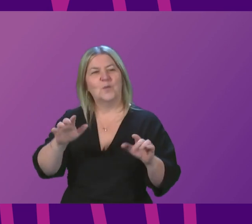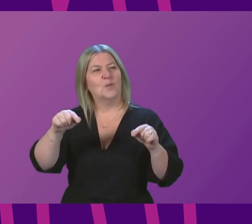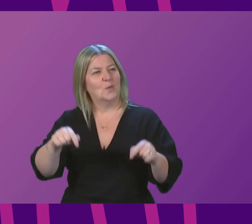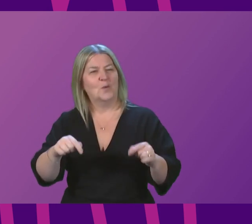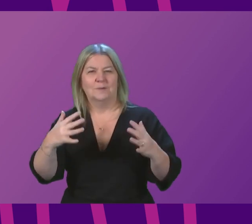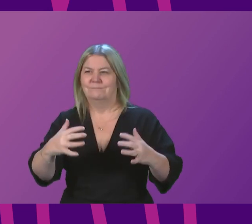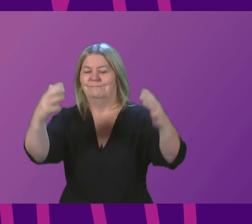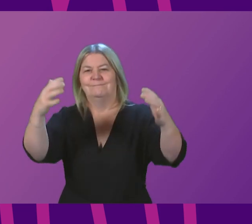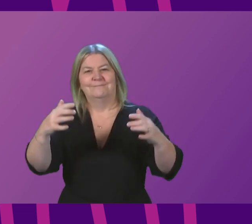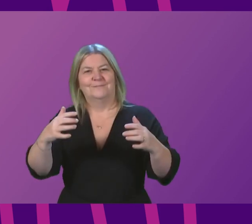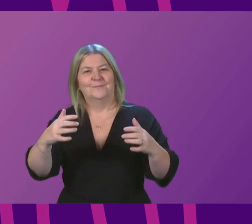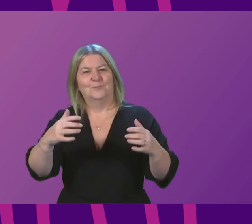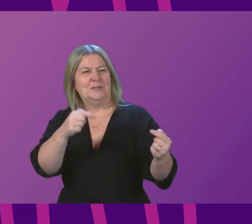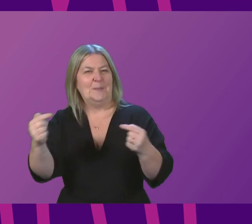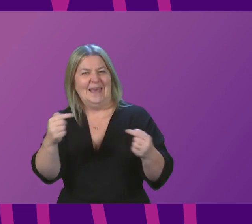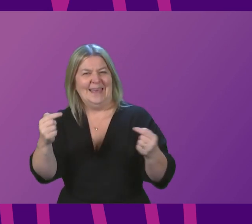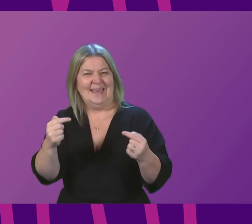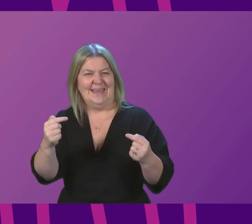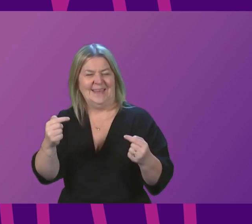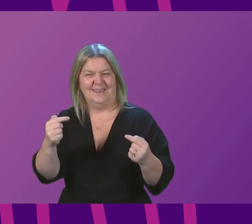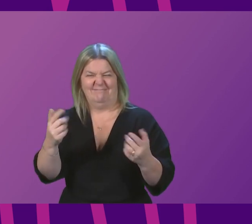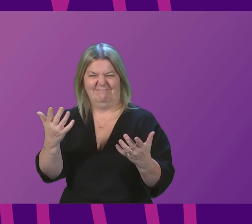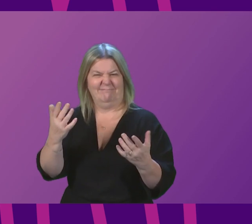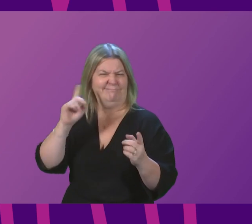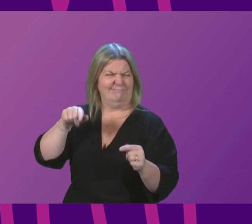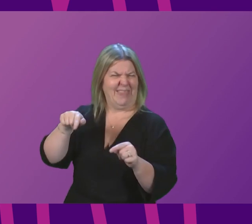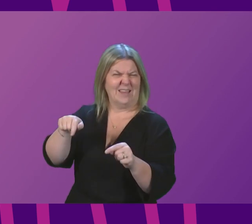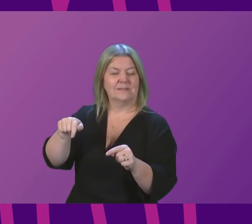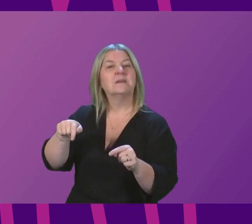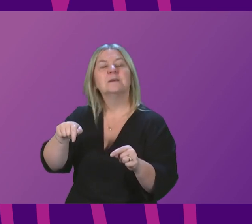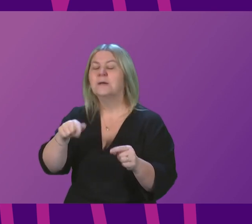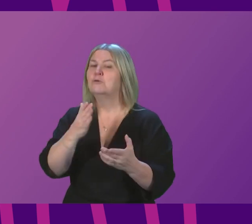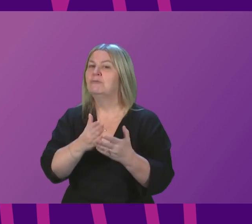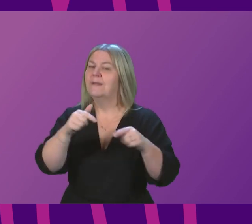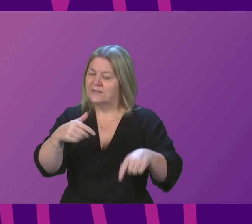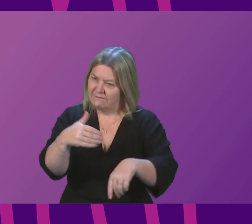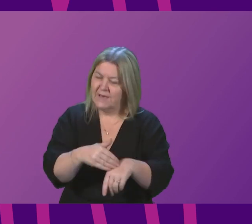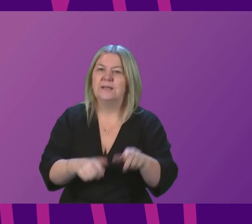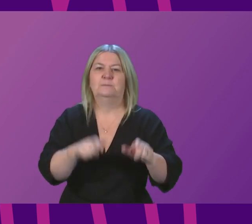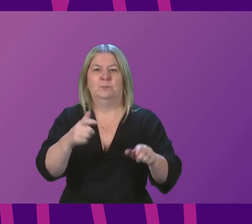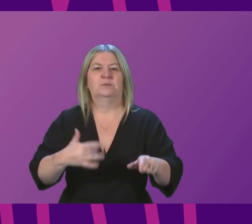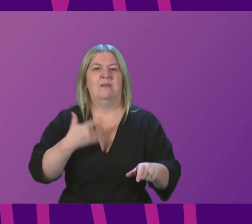abstract, but they have real meaning in people’s lives. Inflationary pressures will be one of the biggest issues that we deal with in the months